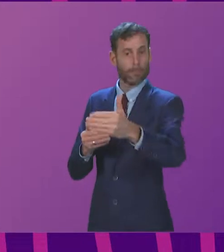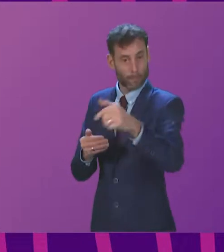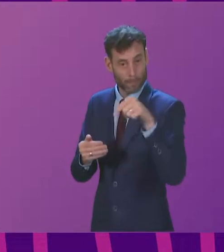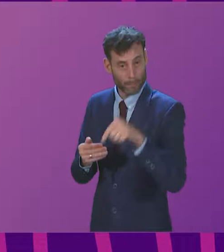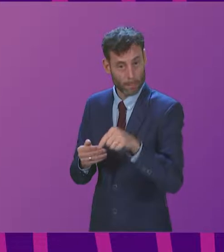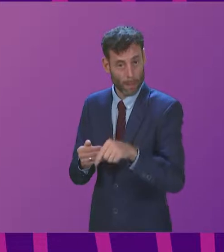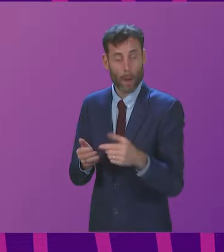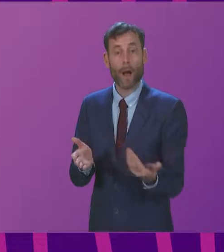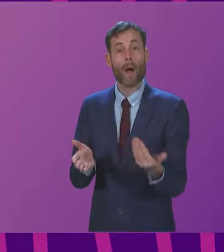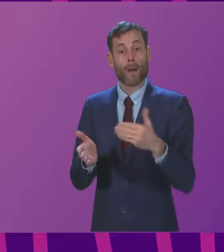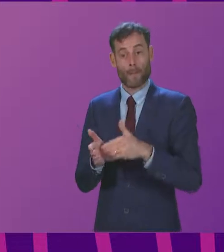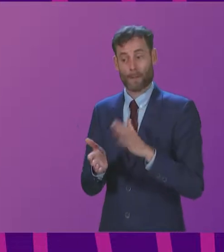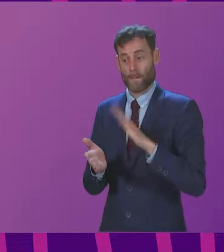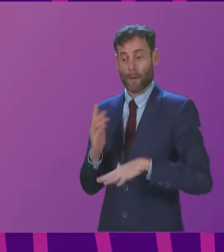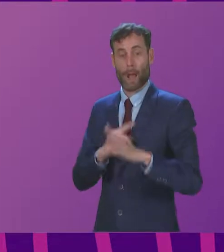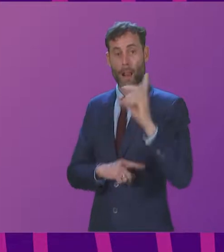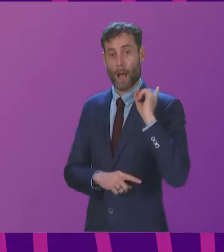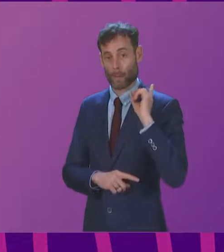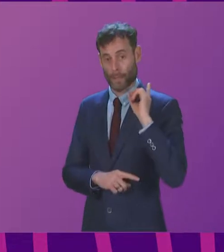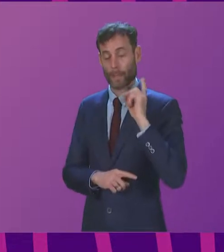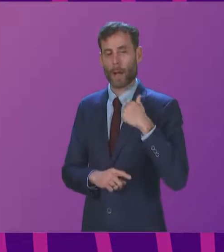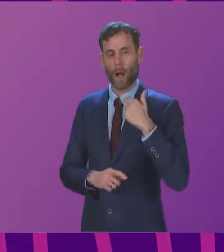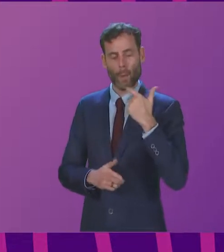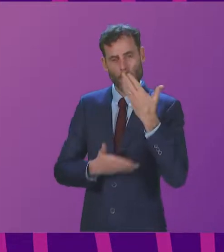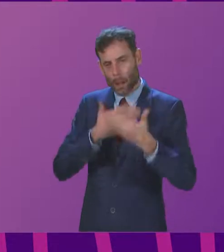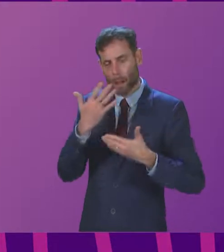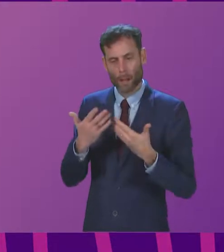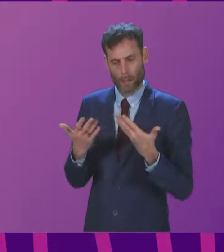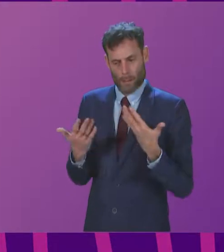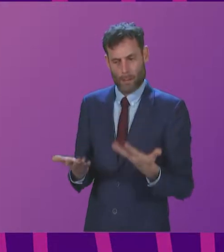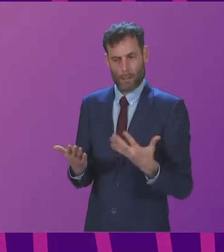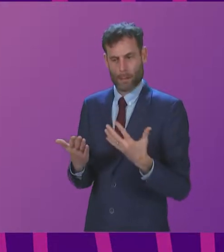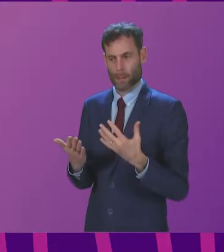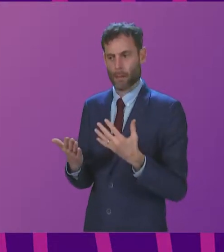Following on from last week’s statement, I will also set out a proposed change to the current vaccination certification scheme